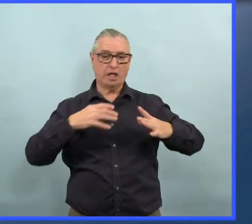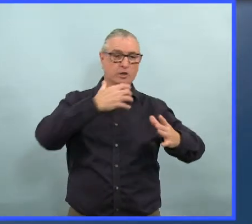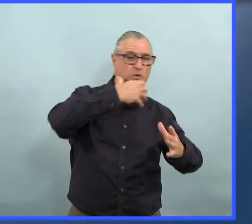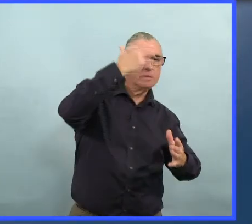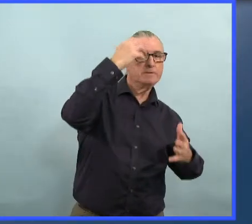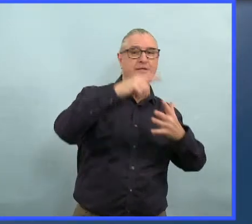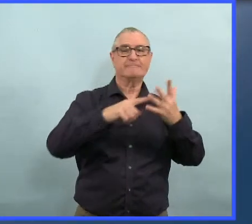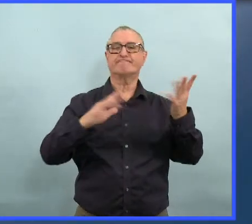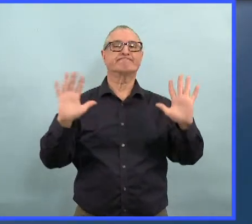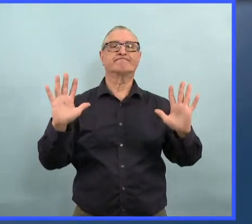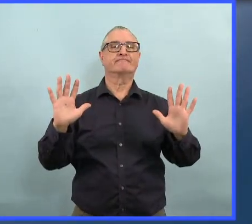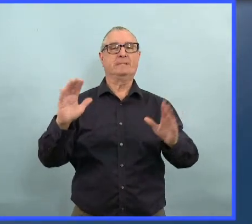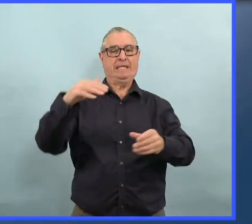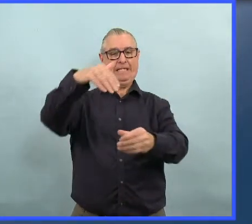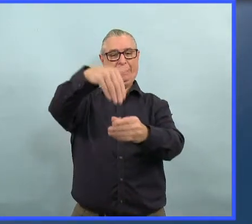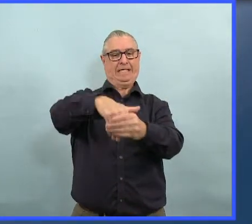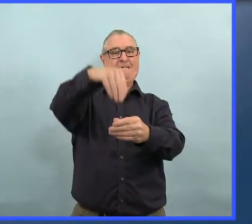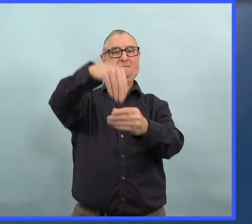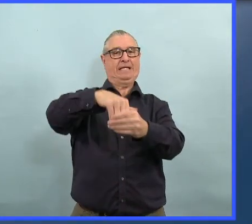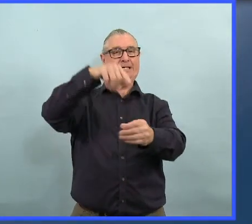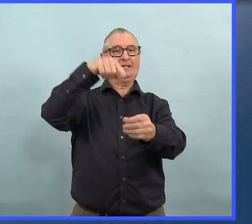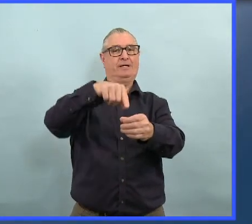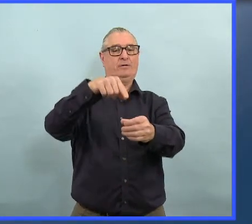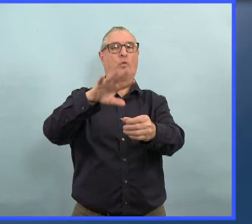from ctv winnipeg michael